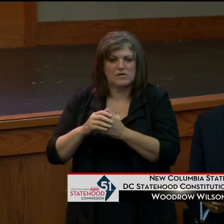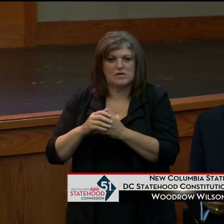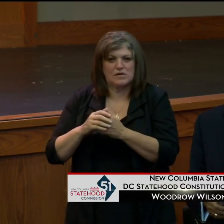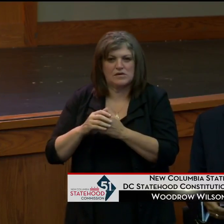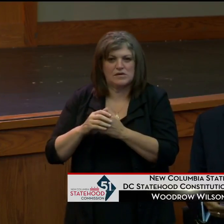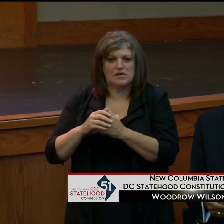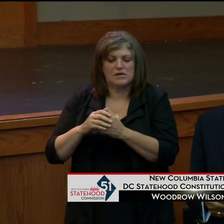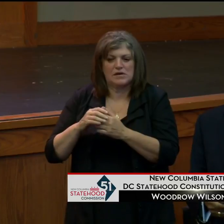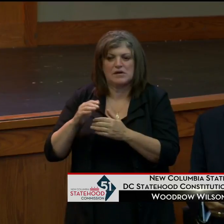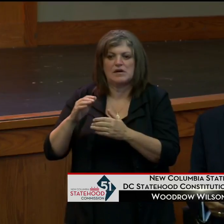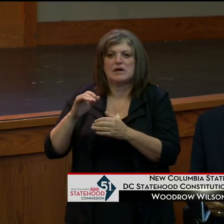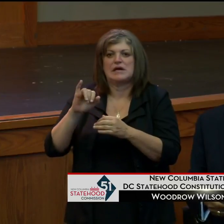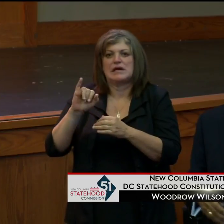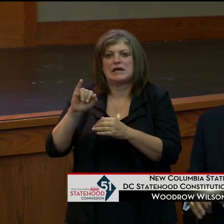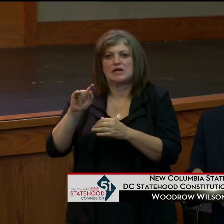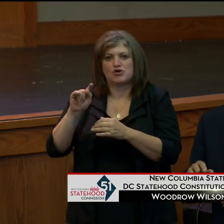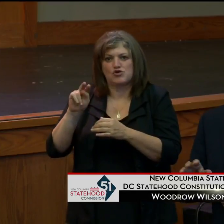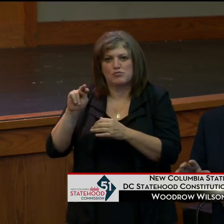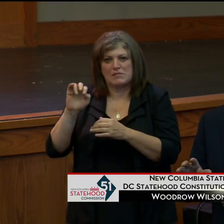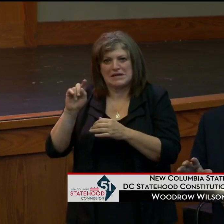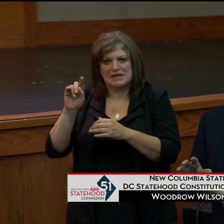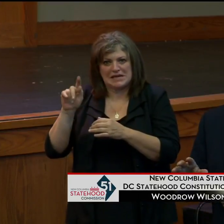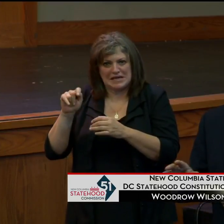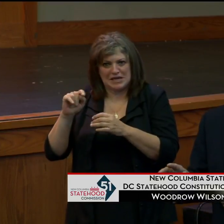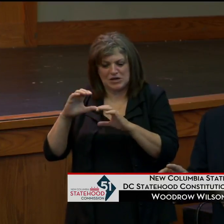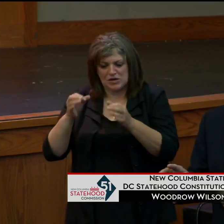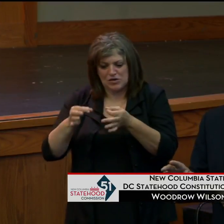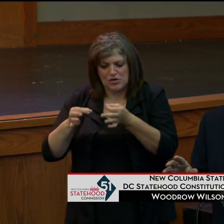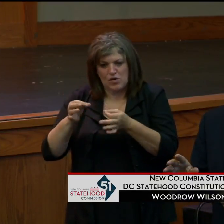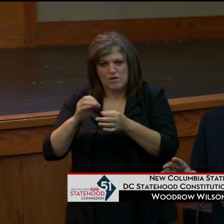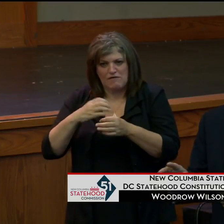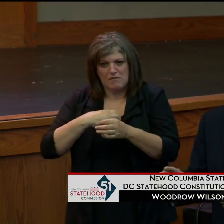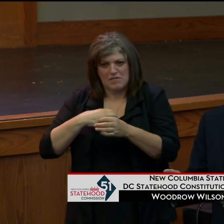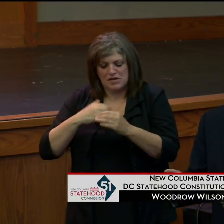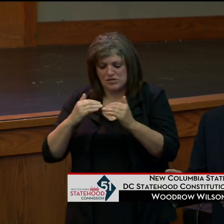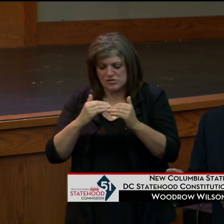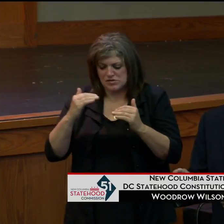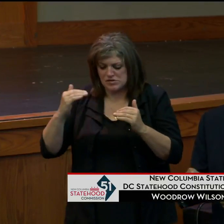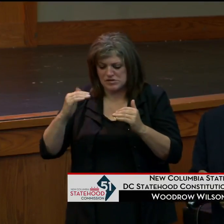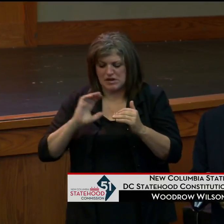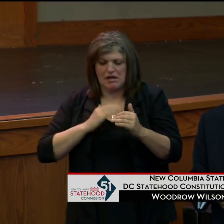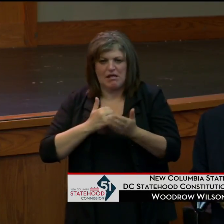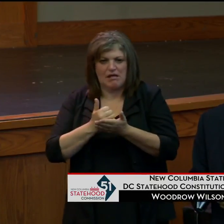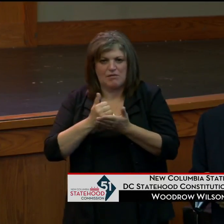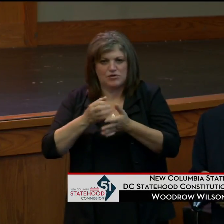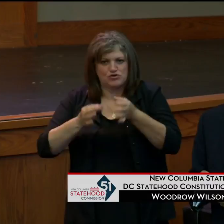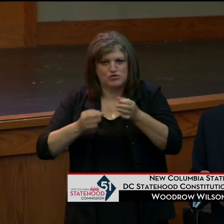COURT OF APPEALS TO HELP OUR JUDICIARY BE MORE EFFECTIVE.